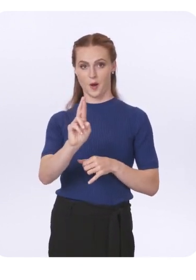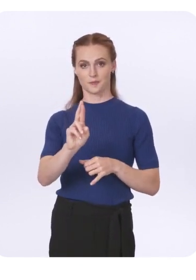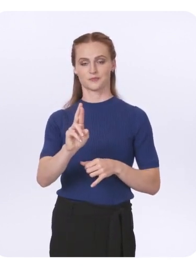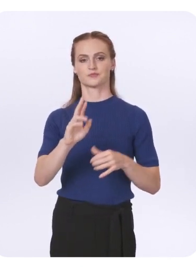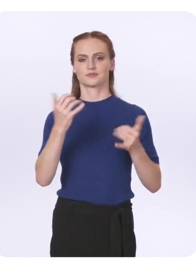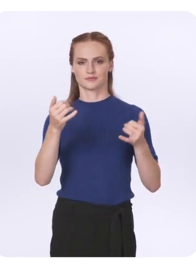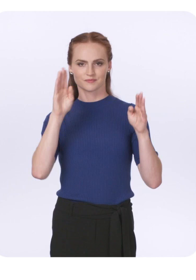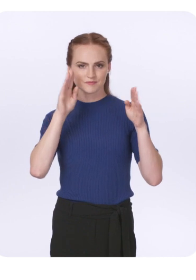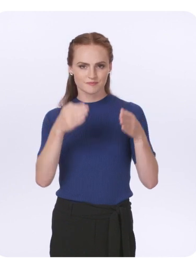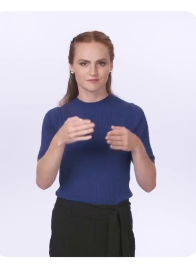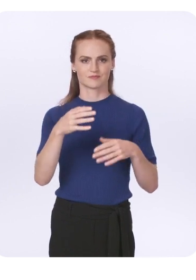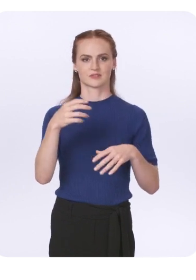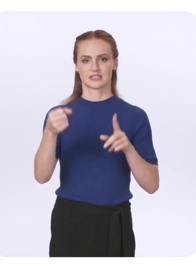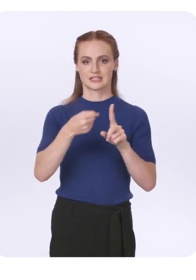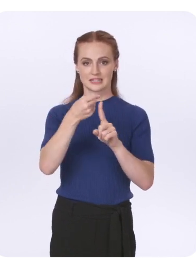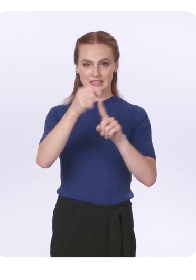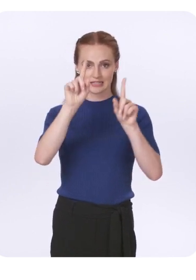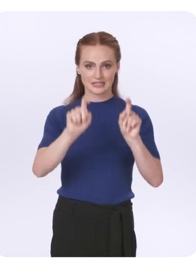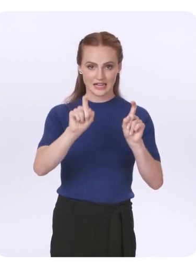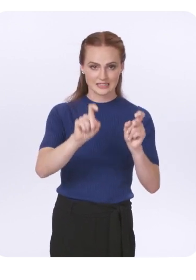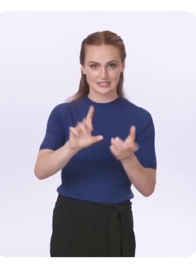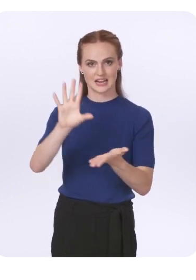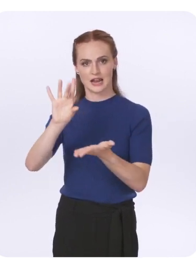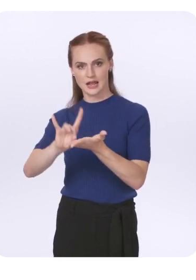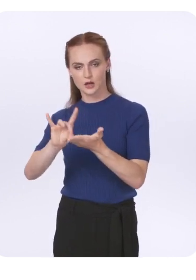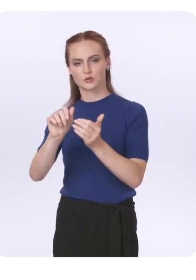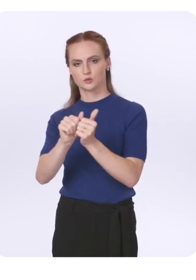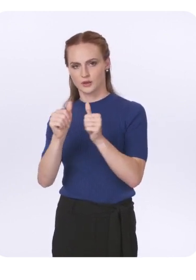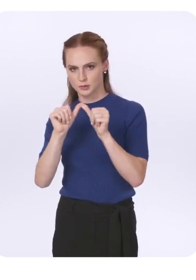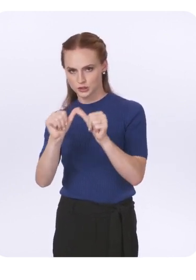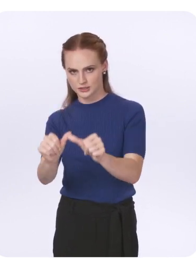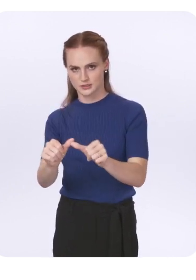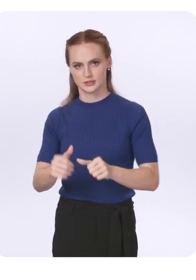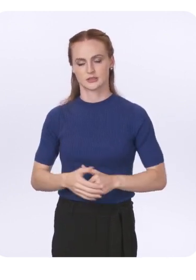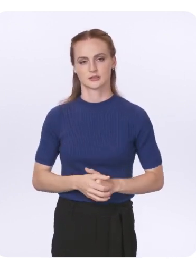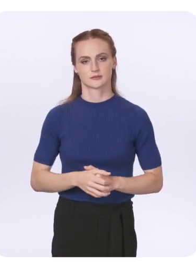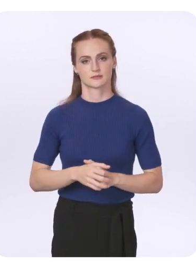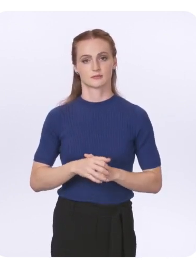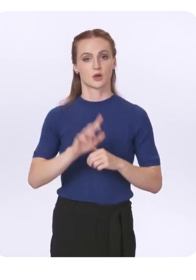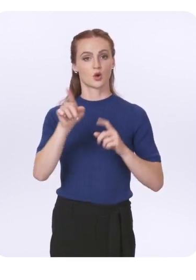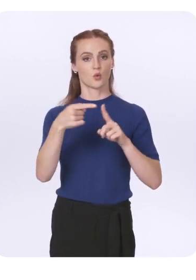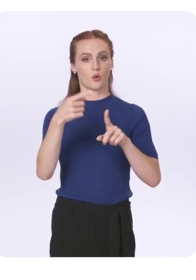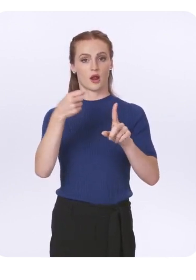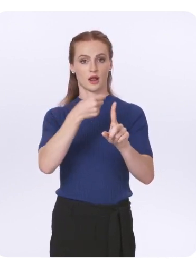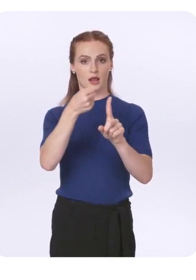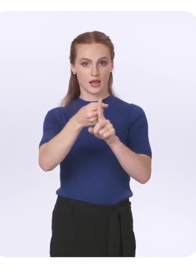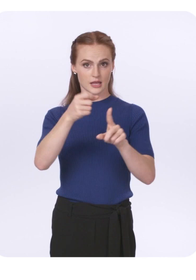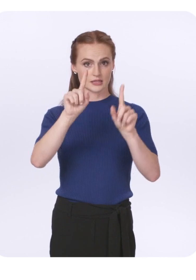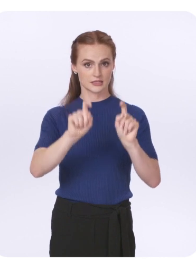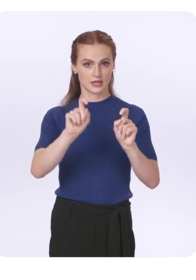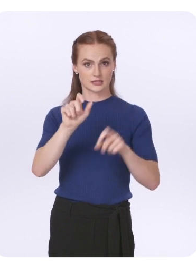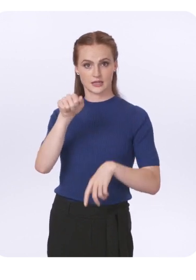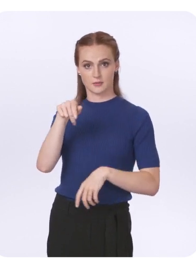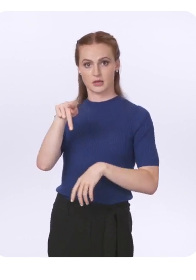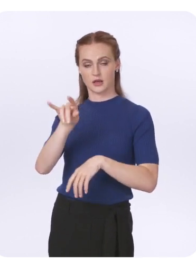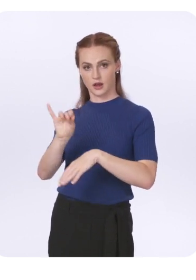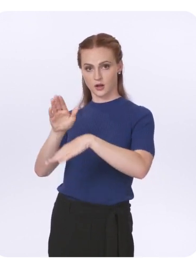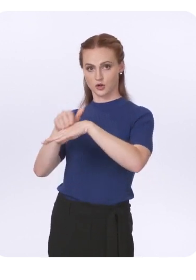When the hit-testing API is called in the WebXR app, the emulator performs hit-testing against the user-defined walls,